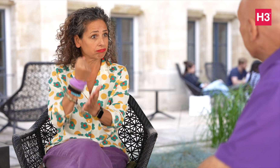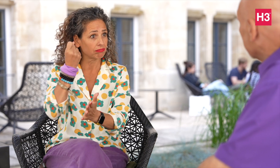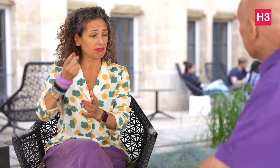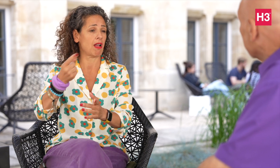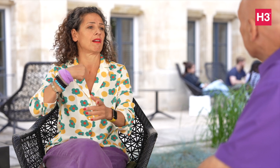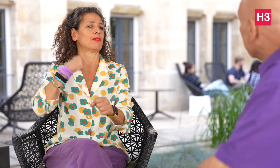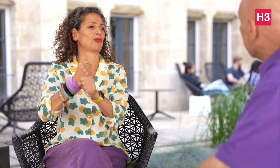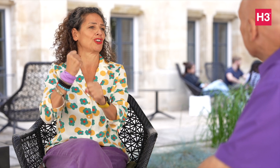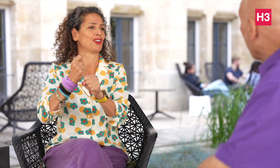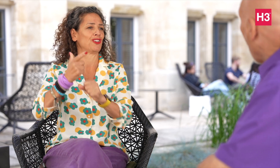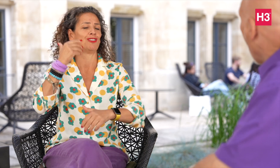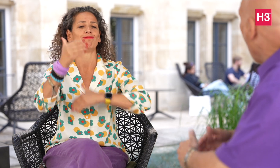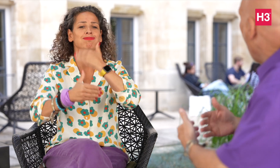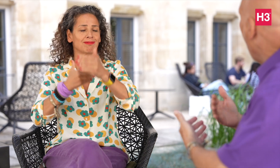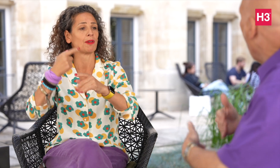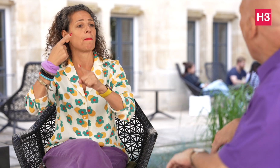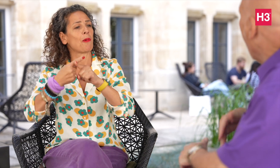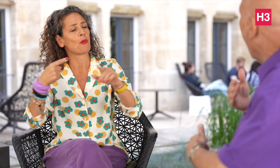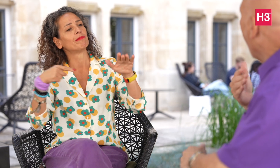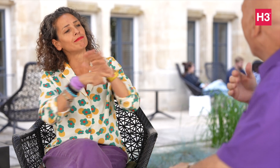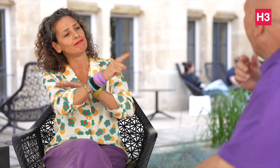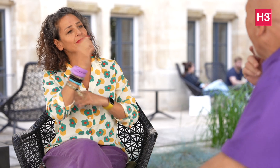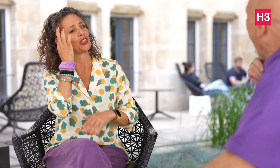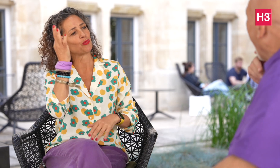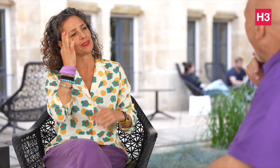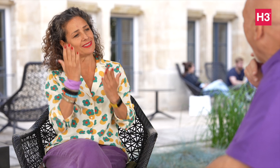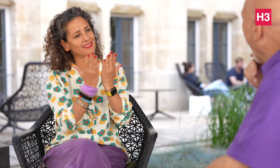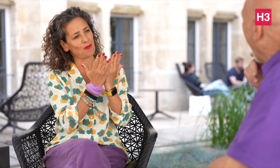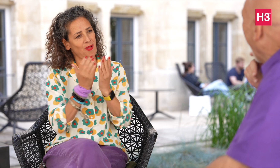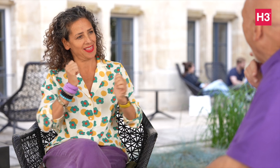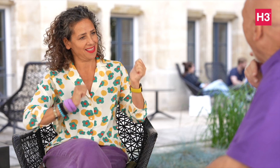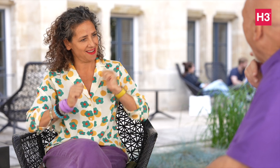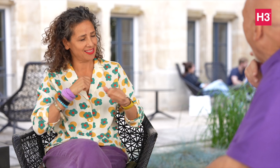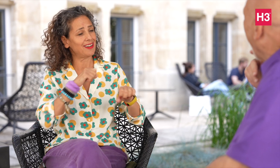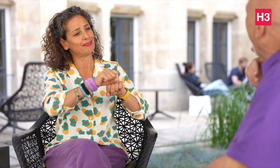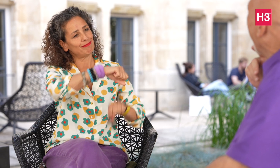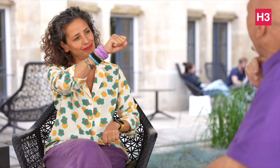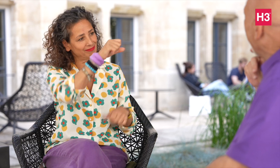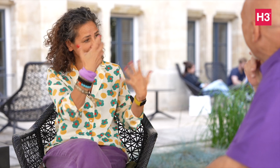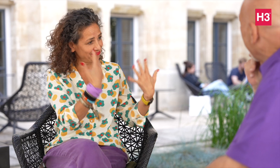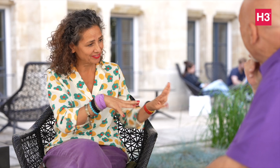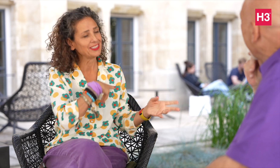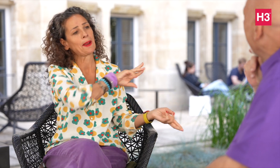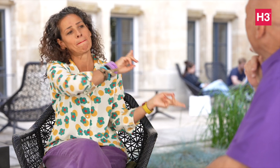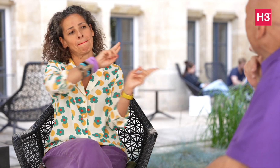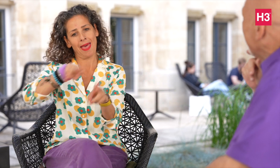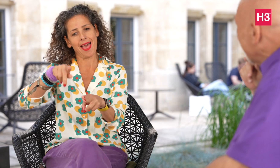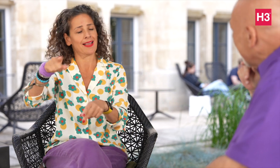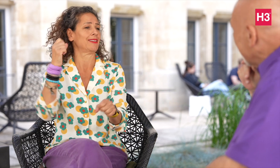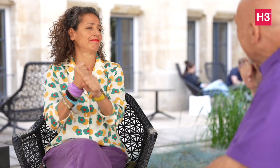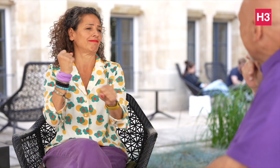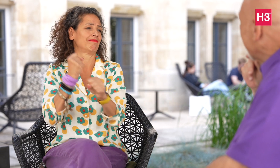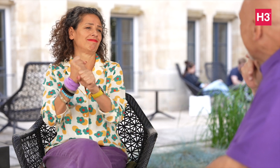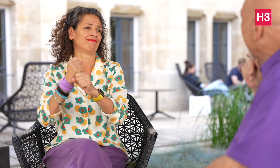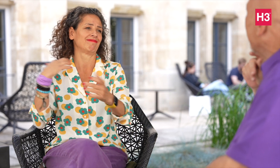and later, I decided to study at a theater school alongside hearing students. After earning my diploma, I returned to the same theater,